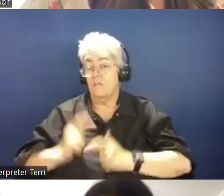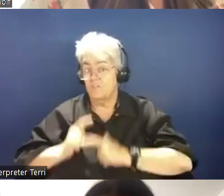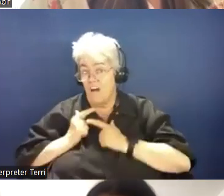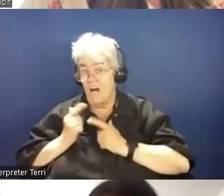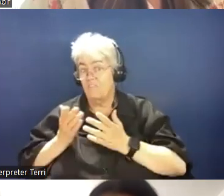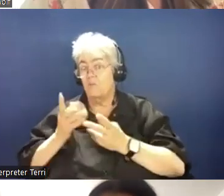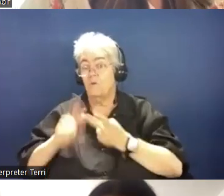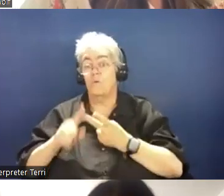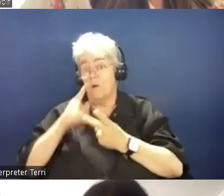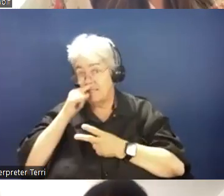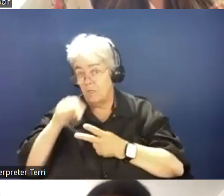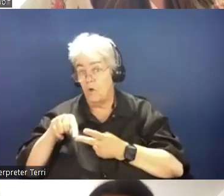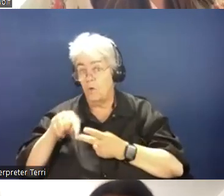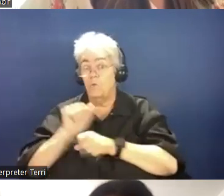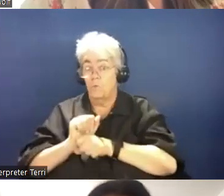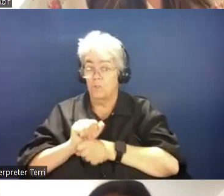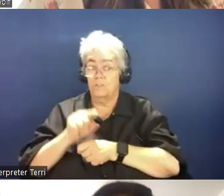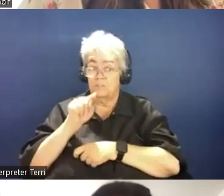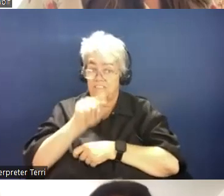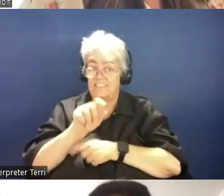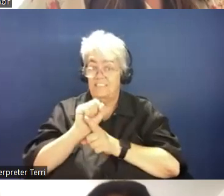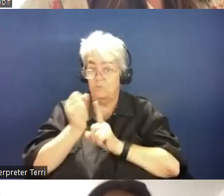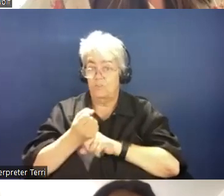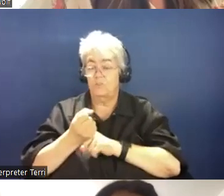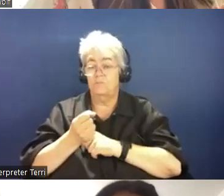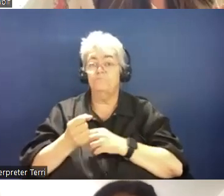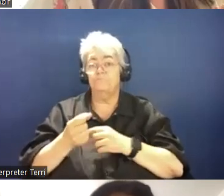on these in these cases to make sure that they have the proper expertise.